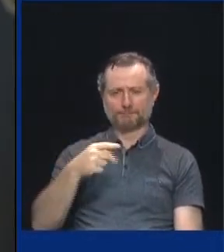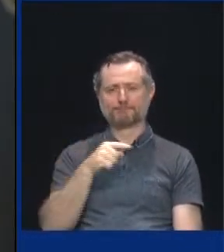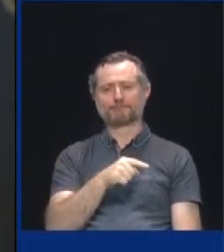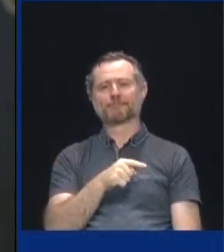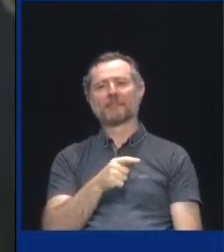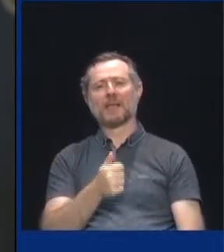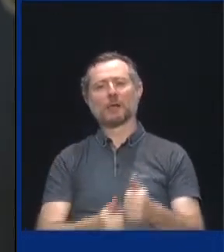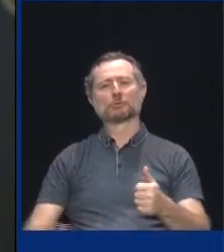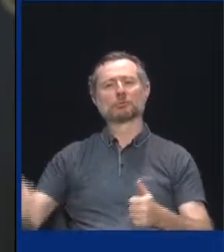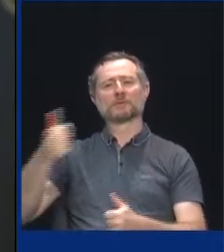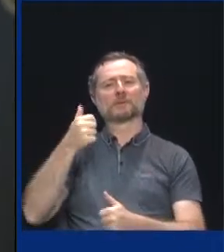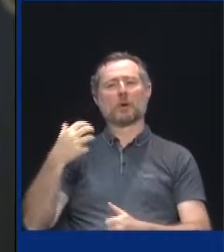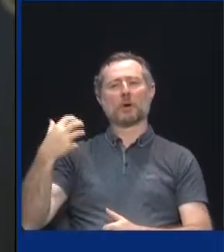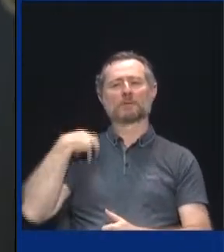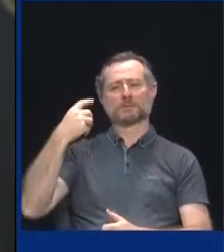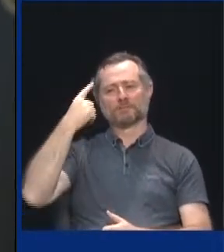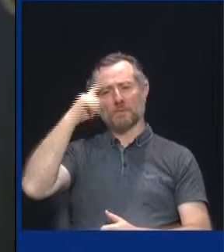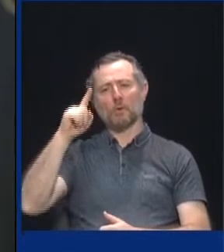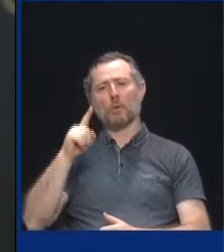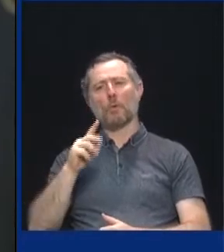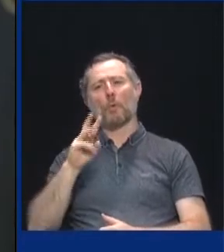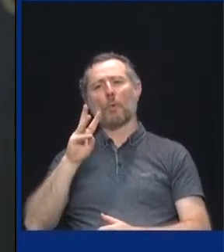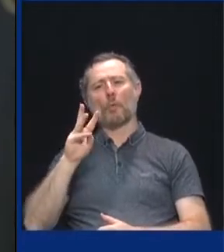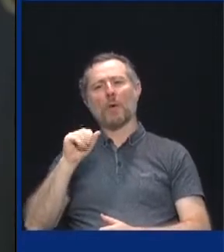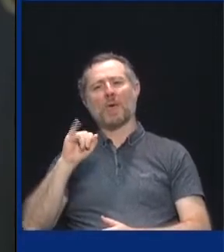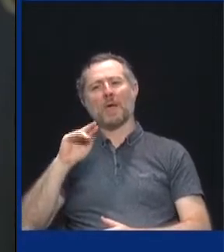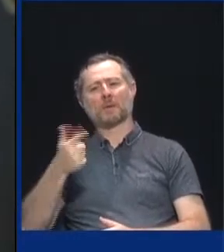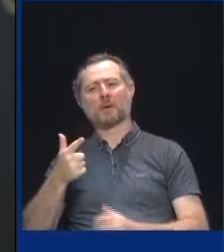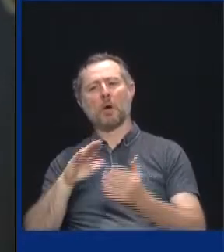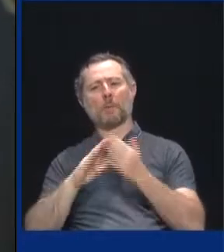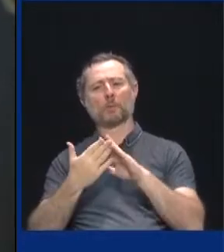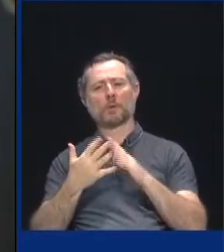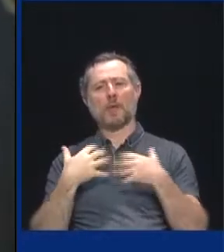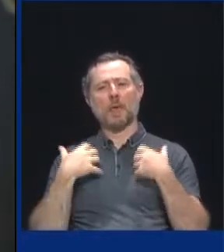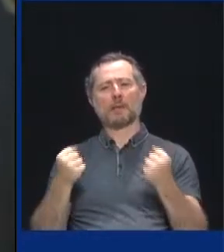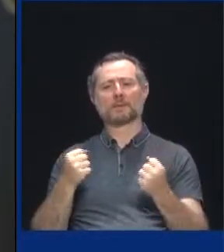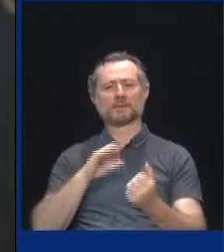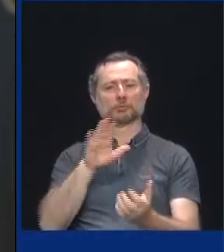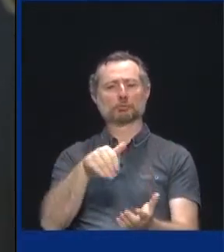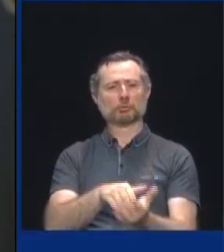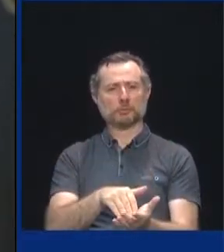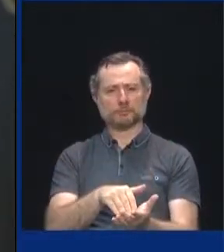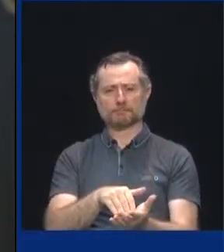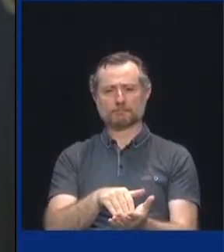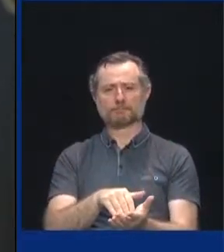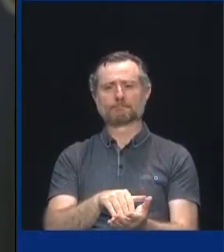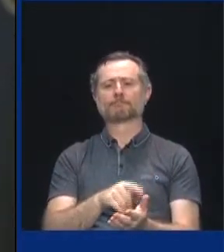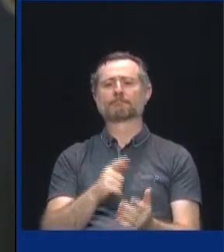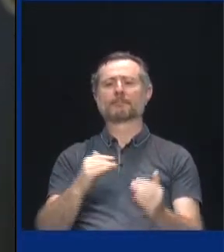I ALSO WANT TO ACKNOWLEDGE KEN SHAY WHO IS HERE CHIEF STRATEGY